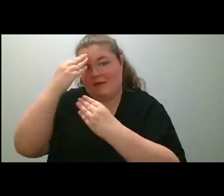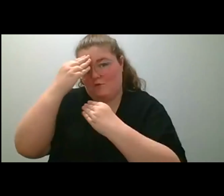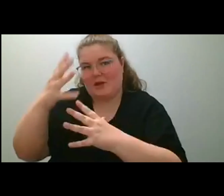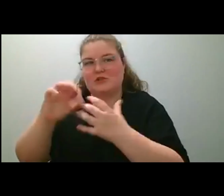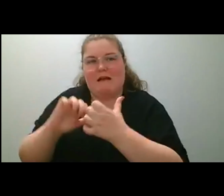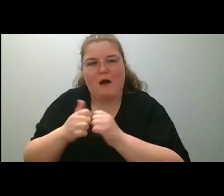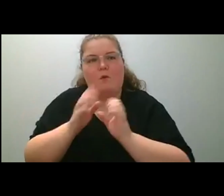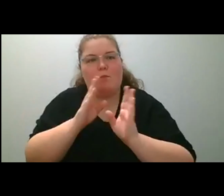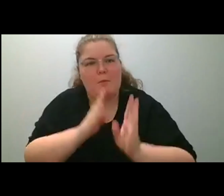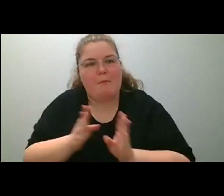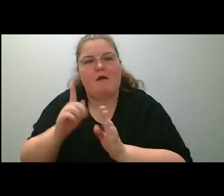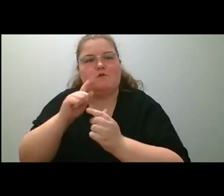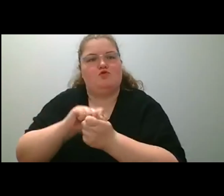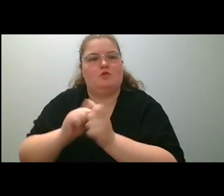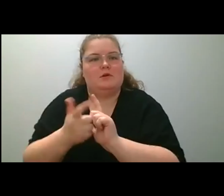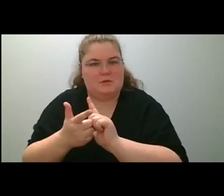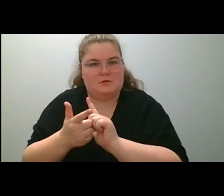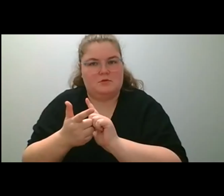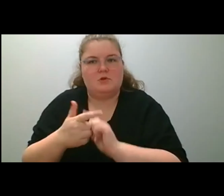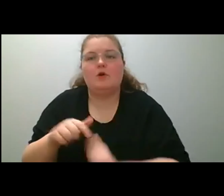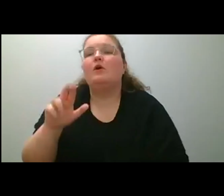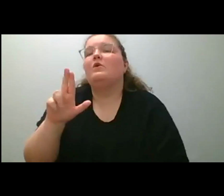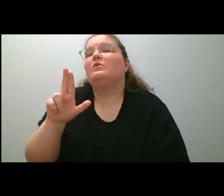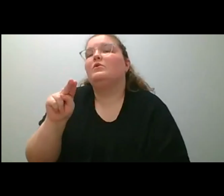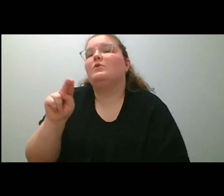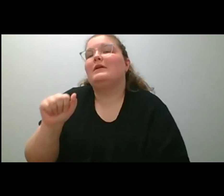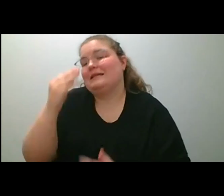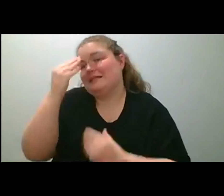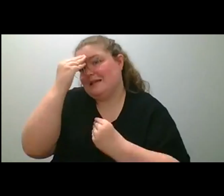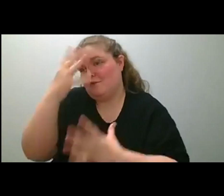And Una's information will also be included in that email.